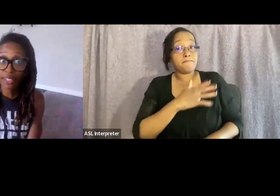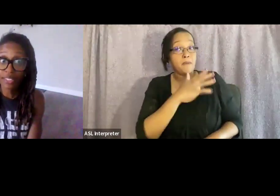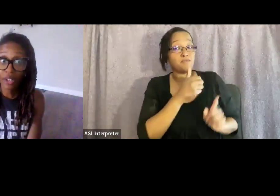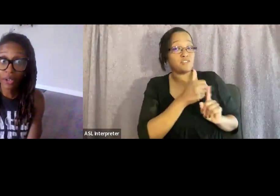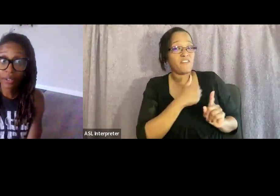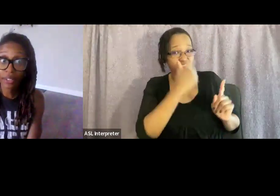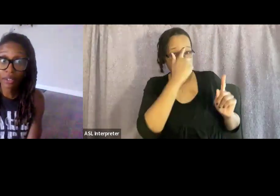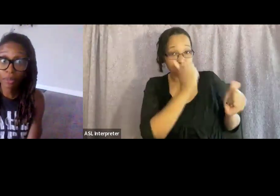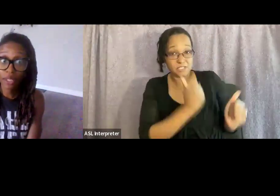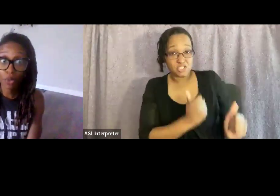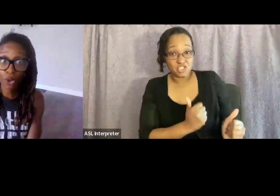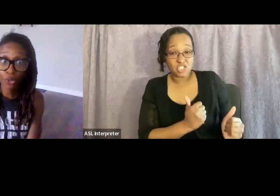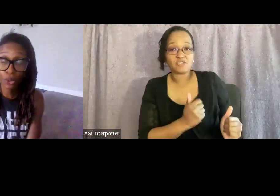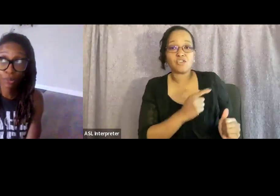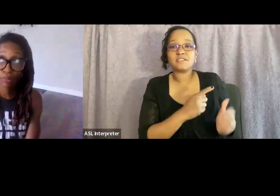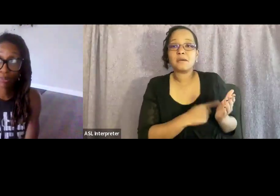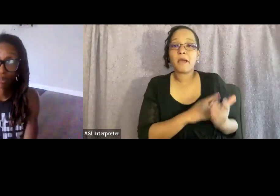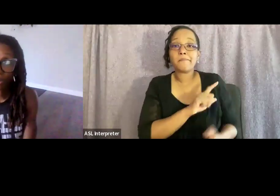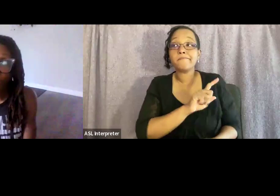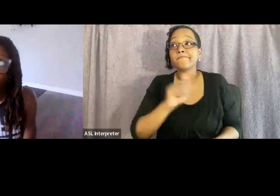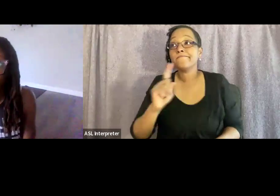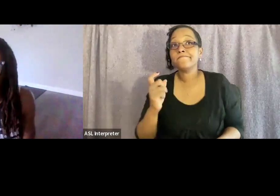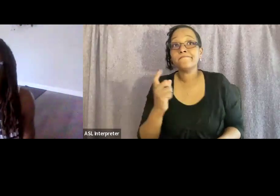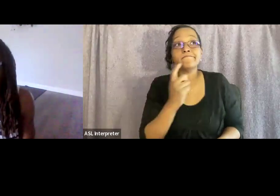You might see her, in a little bit, walk through.